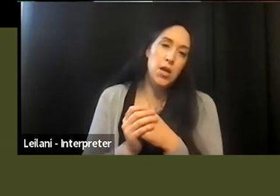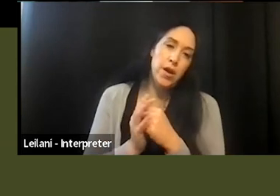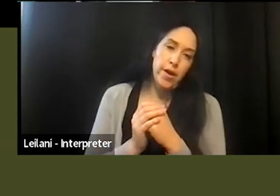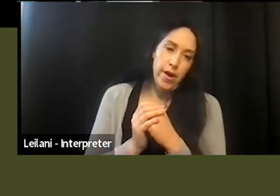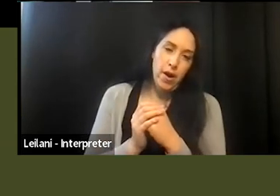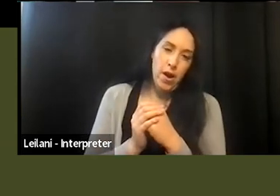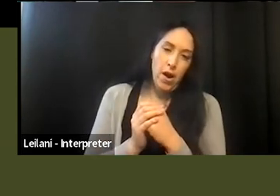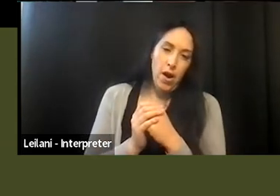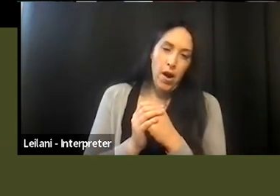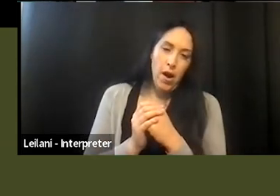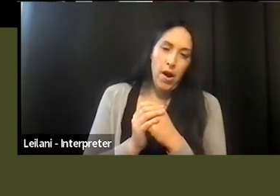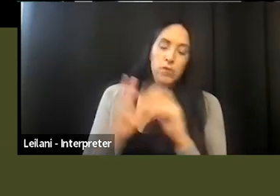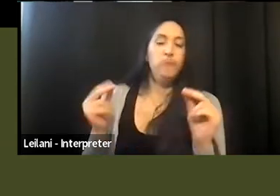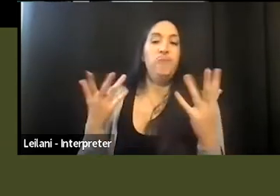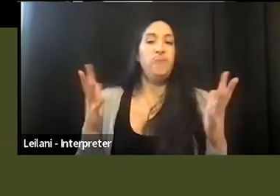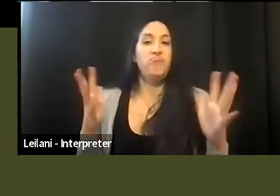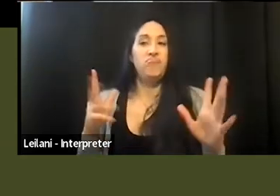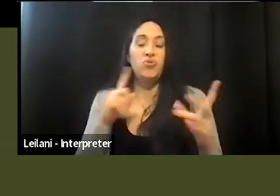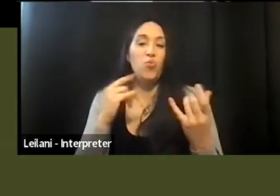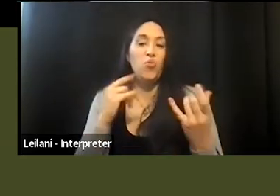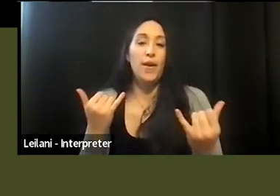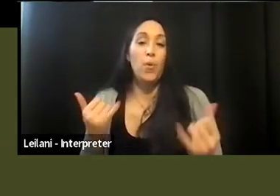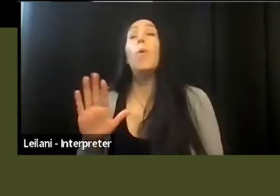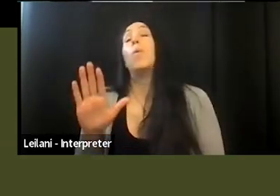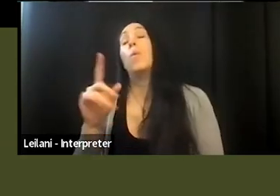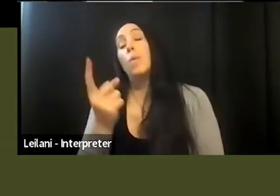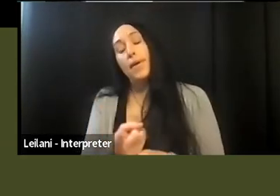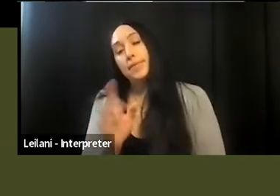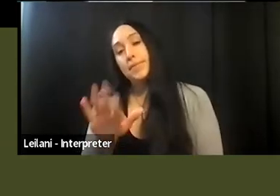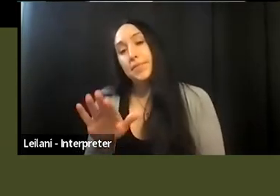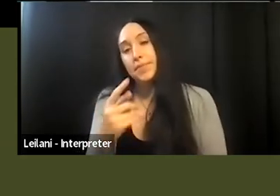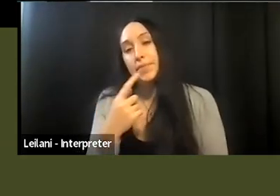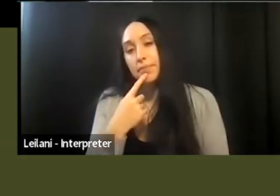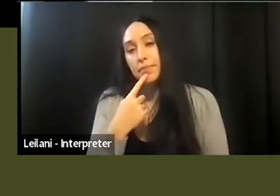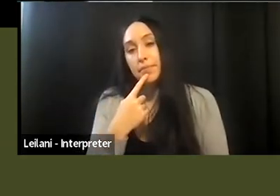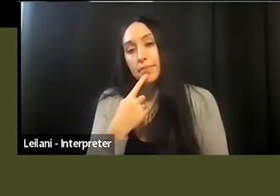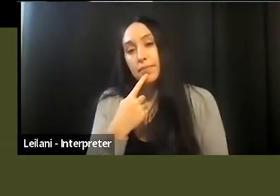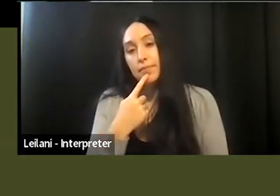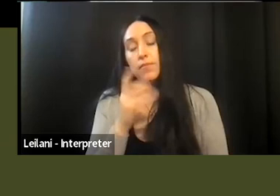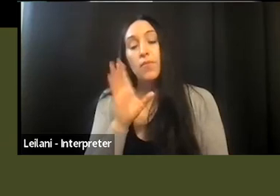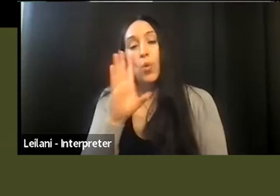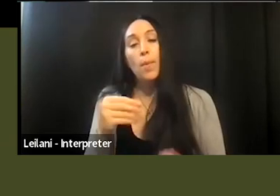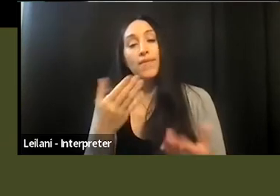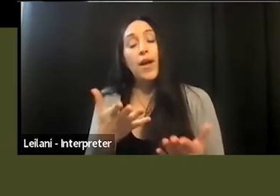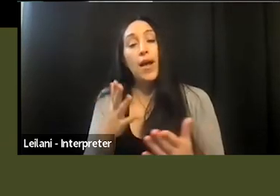No, I think that's all that we have right now. Oh yeah, one thing, we're going to be providing a link for an evaluation.